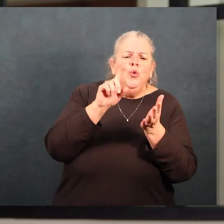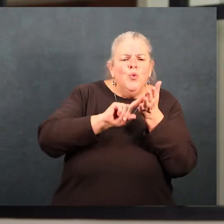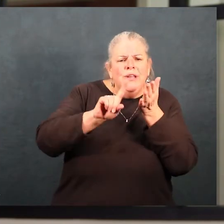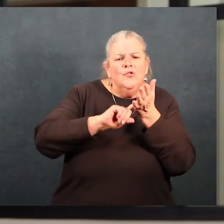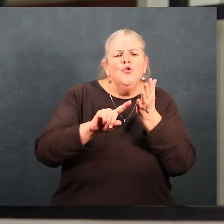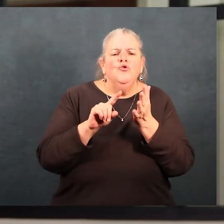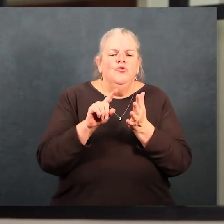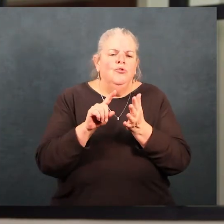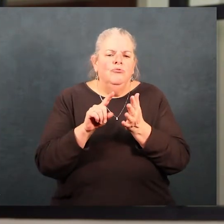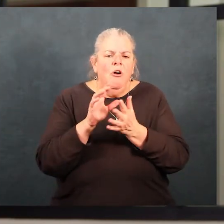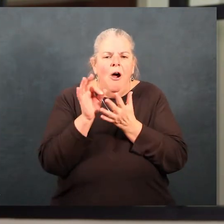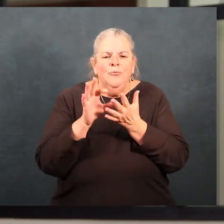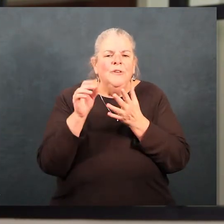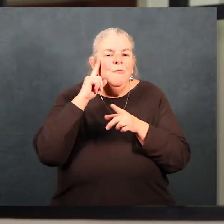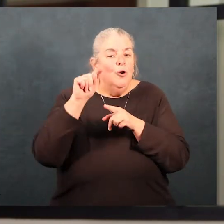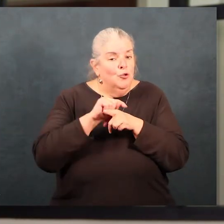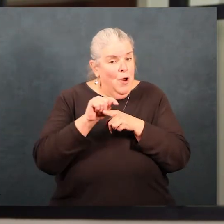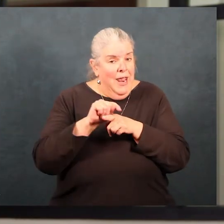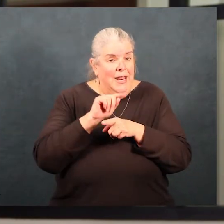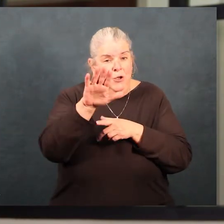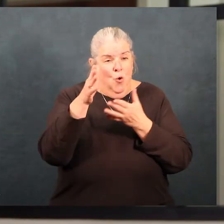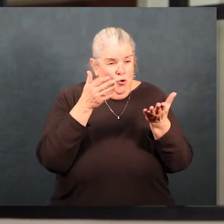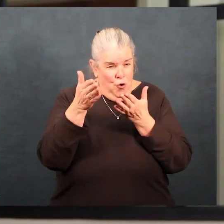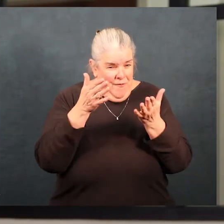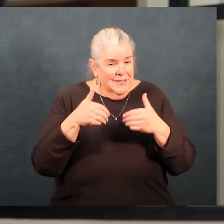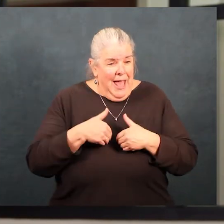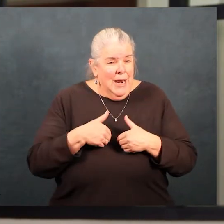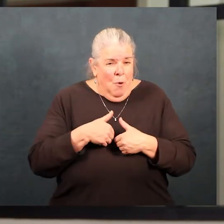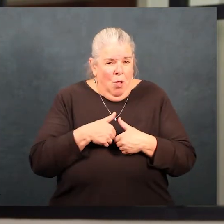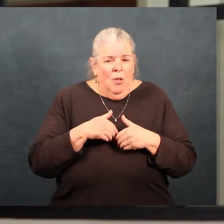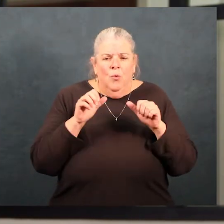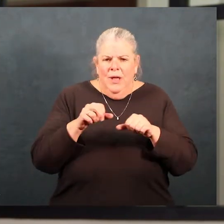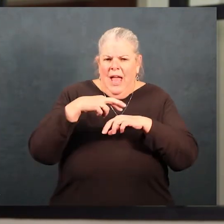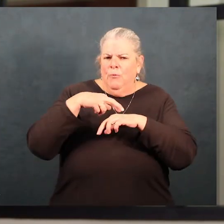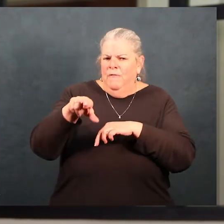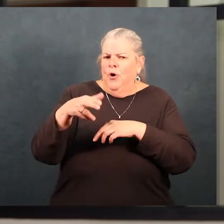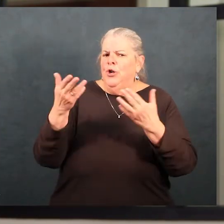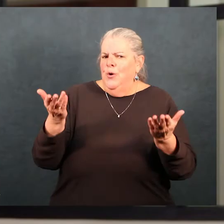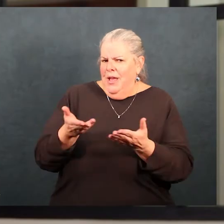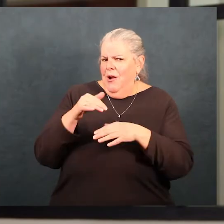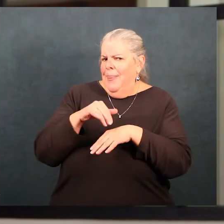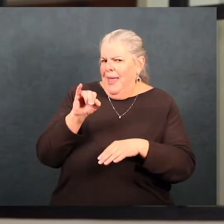your service animal. And we can refer you at The Independence Center to some trainers.